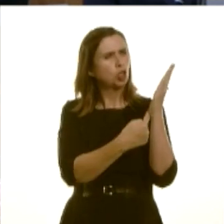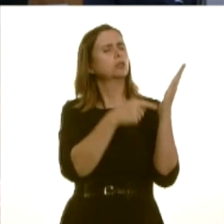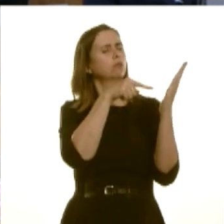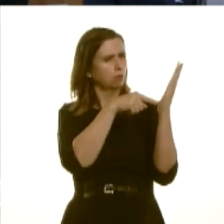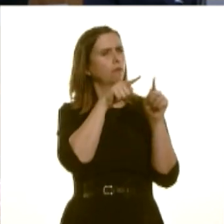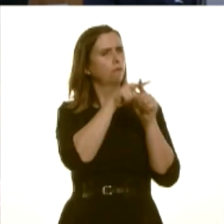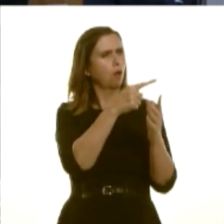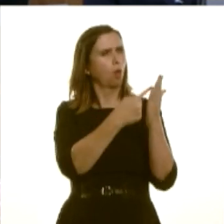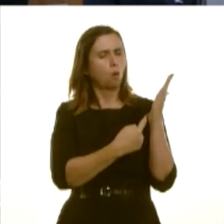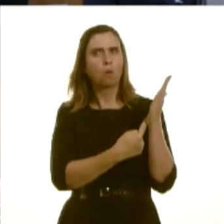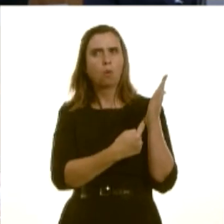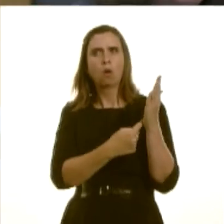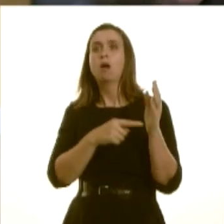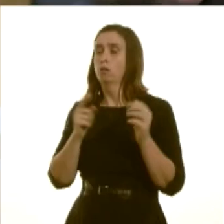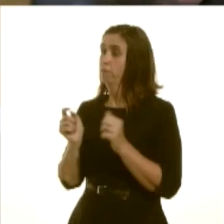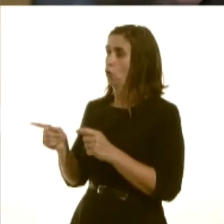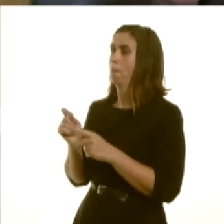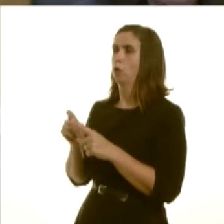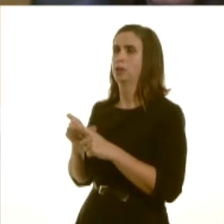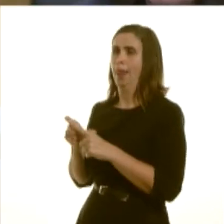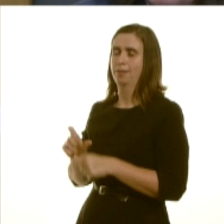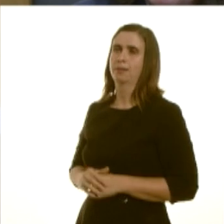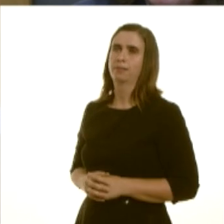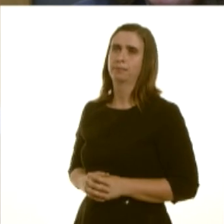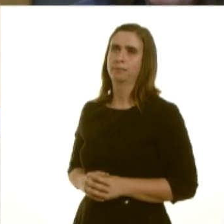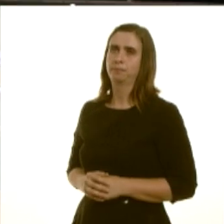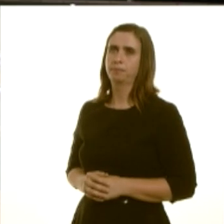consulted with the people of Pontarddulais. Bethan Jenkins: Brif Weinidog, ym mis Rhagfyr